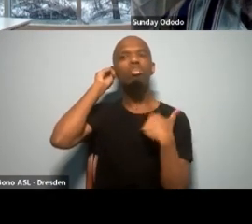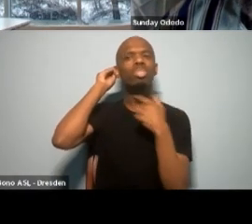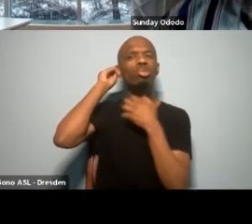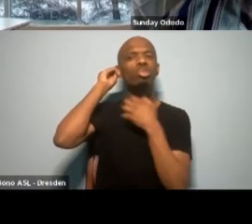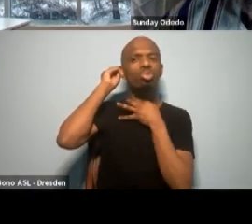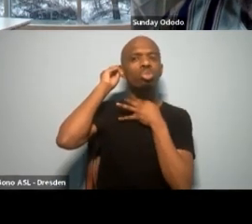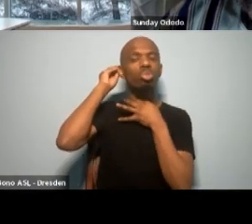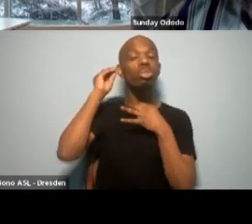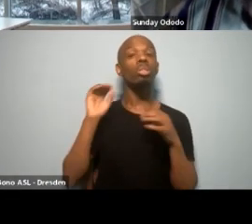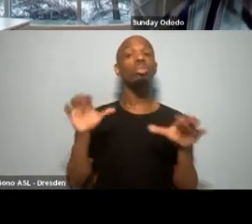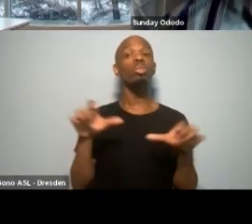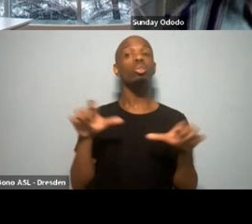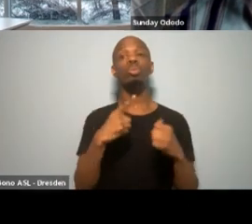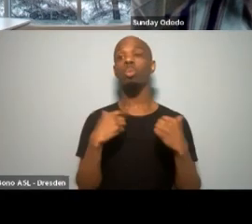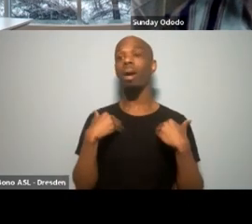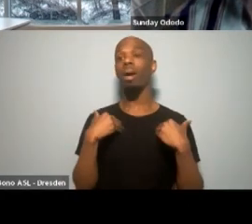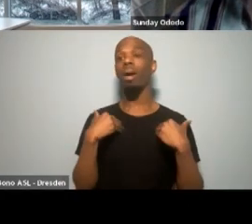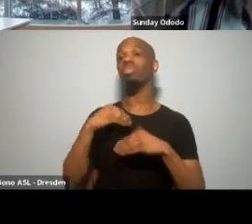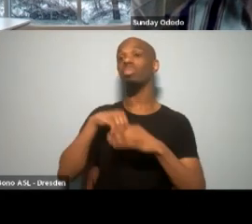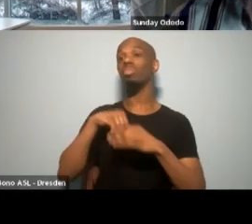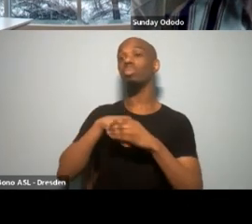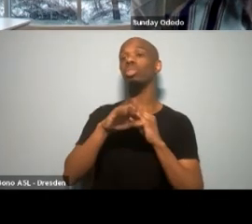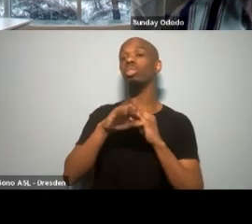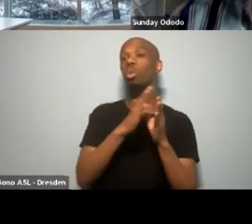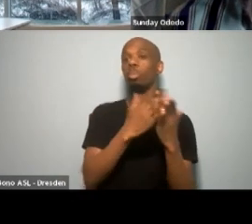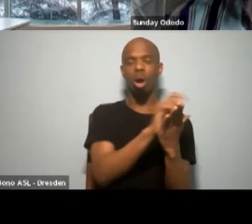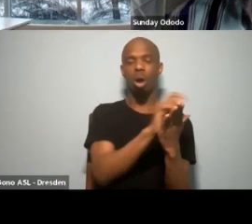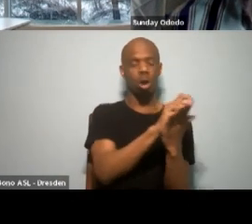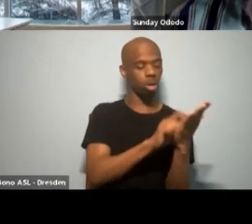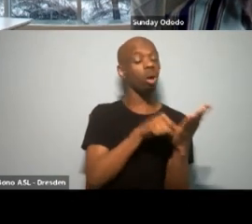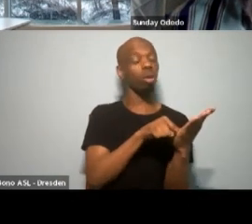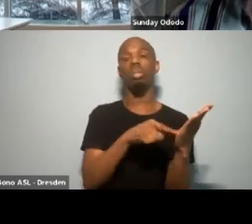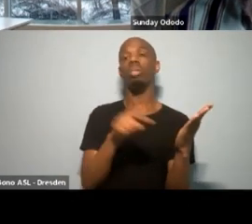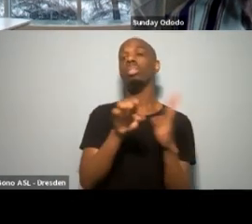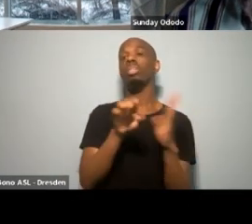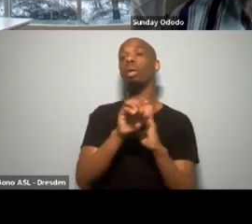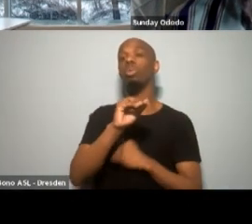being cognizant of the importance of the theater